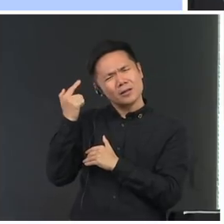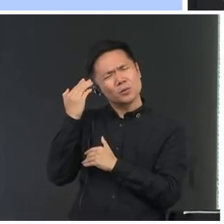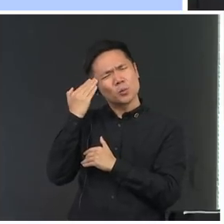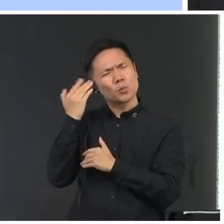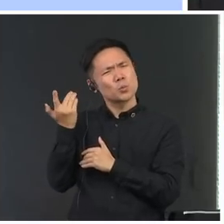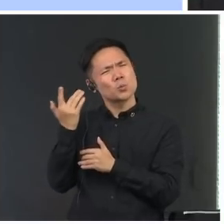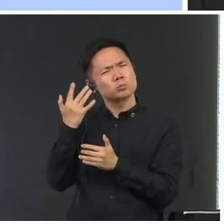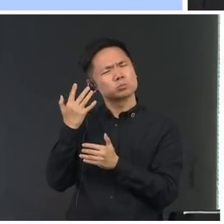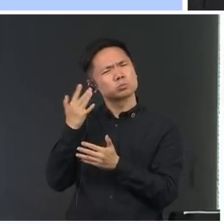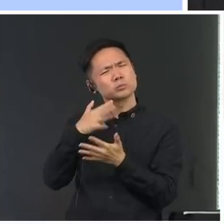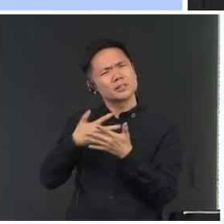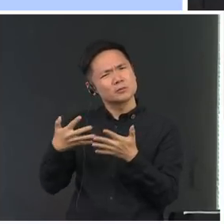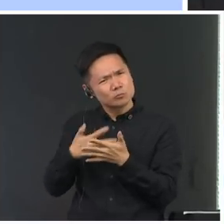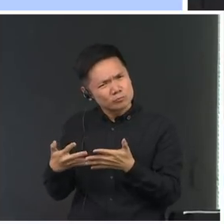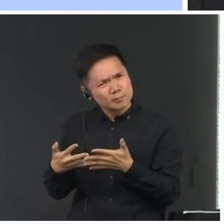to a very good, wonderful presentations